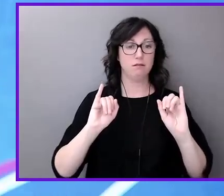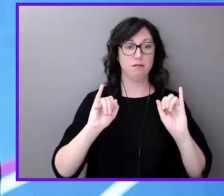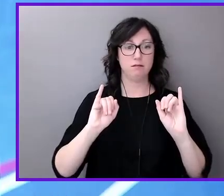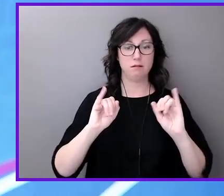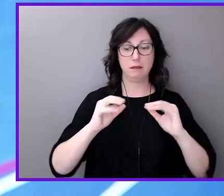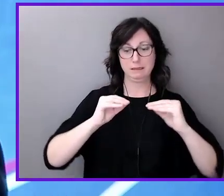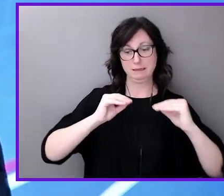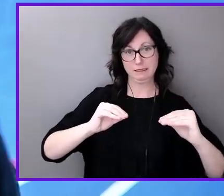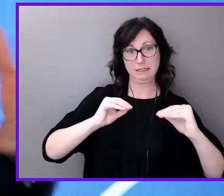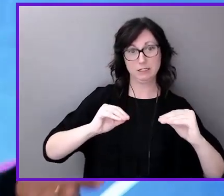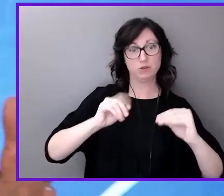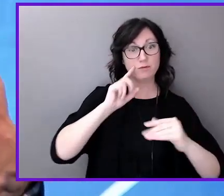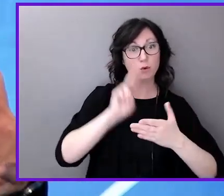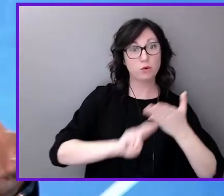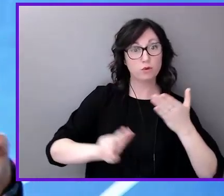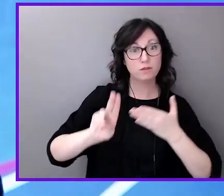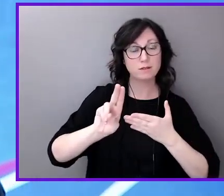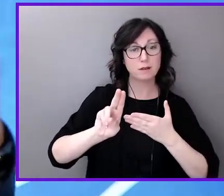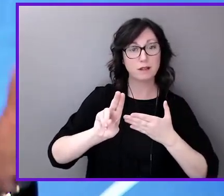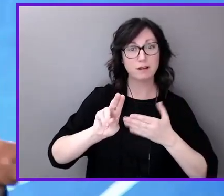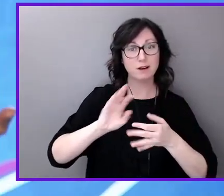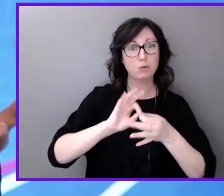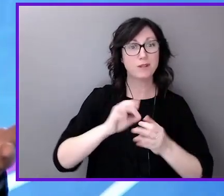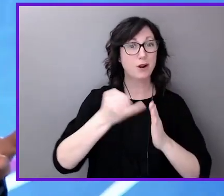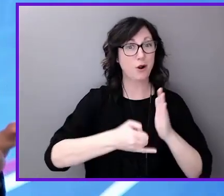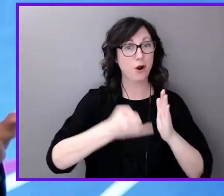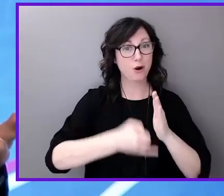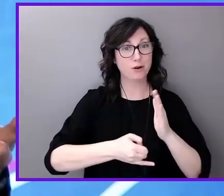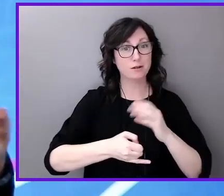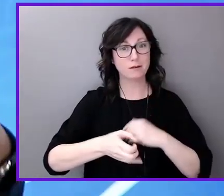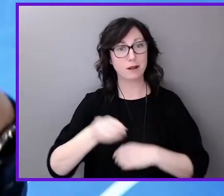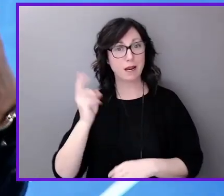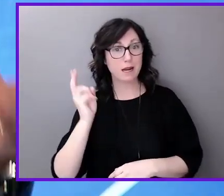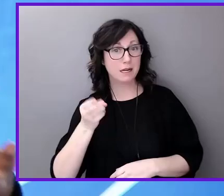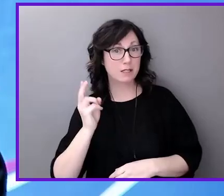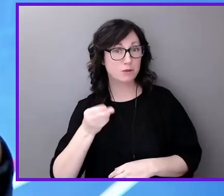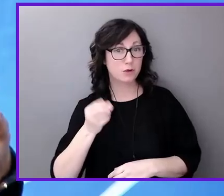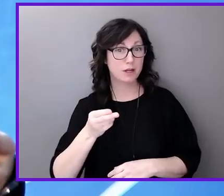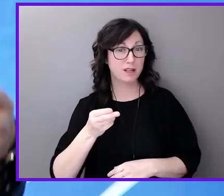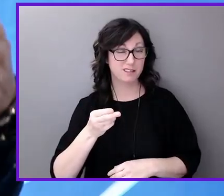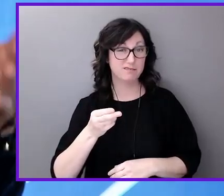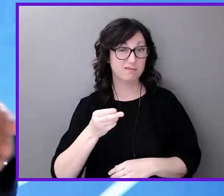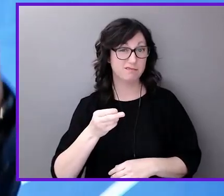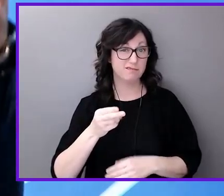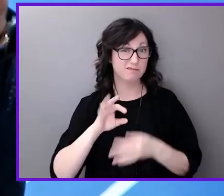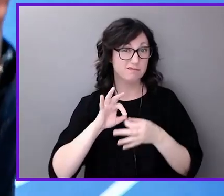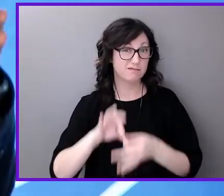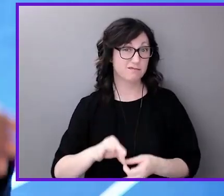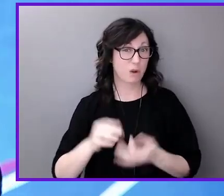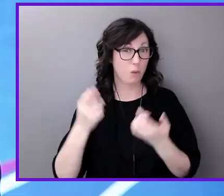in universities about art history are really about what happened in that moment